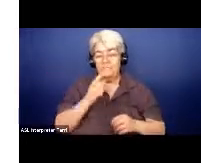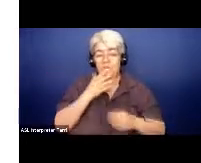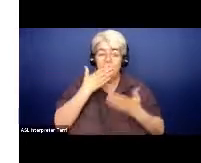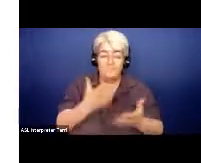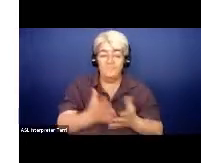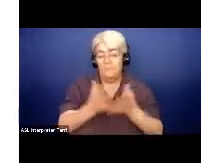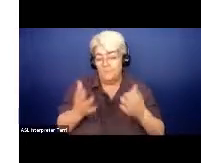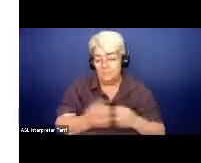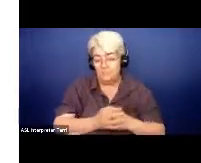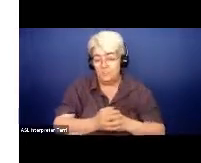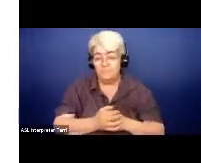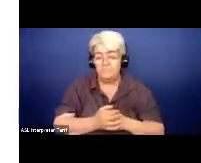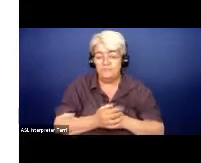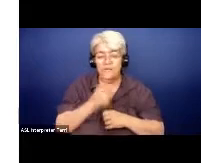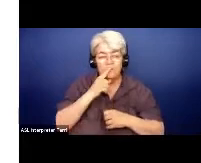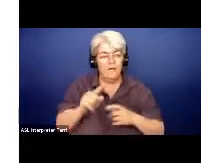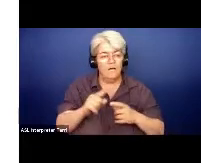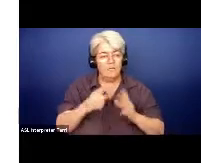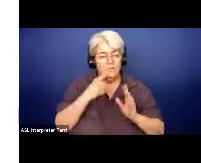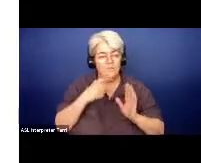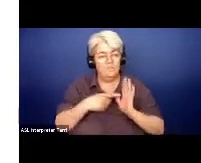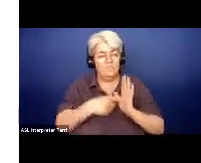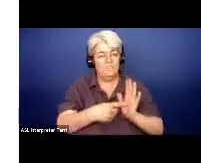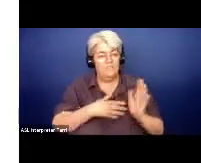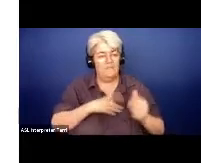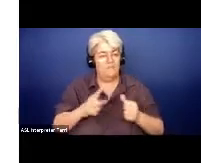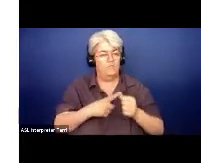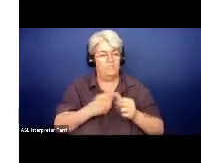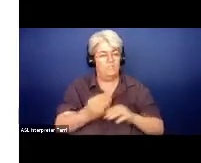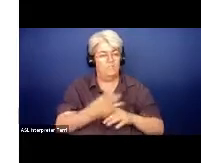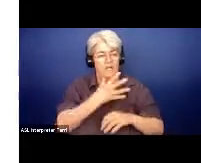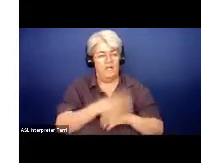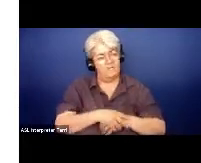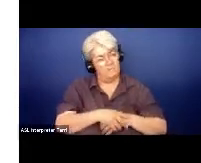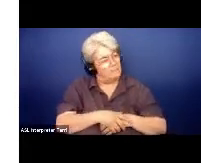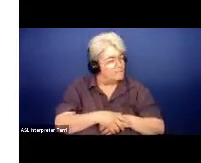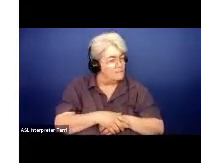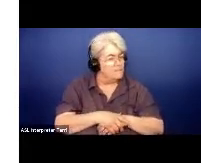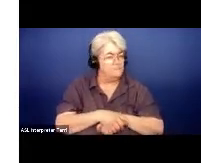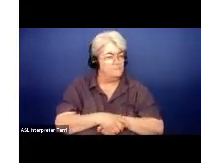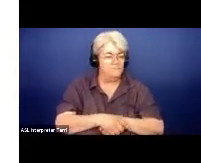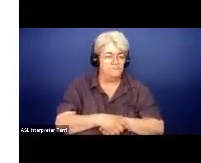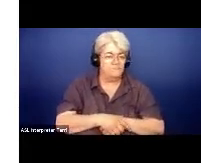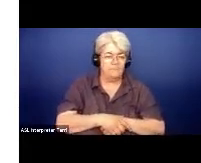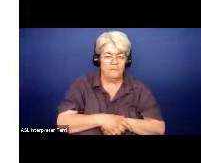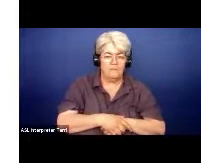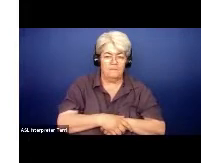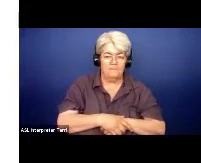interest. Can I get my first slide please? Yup.